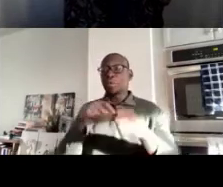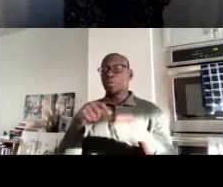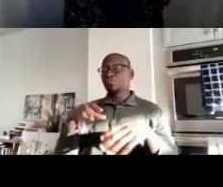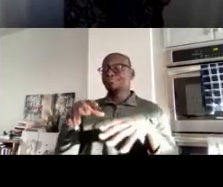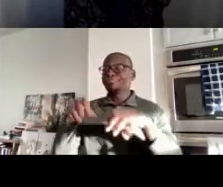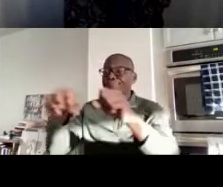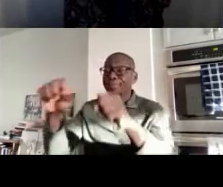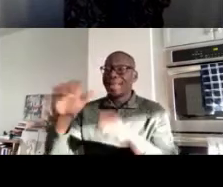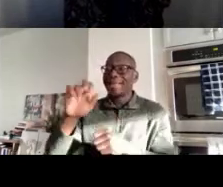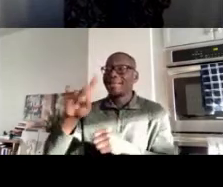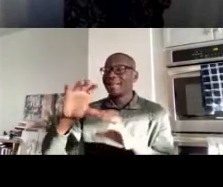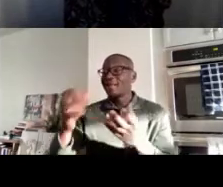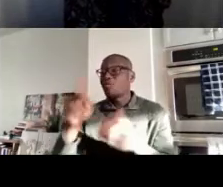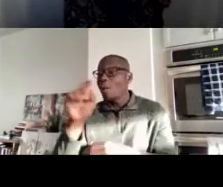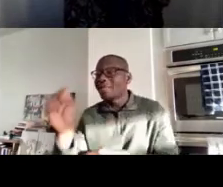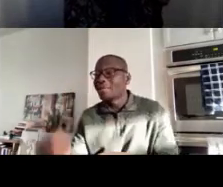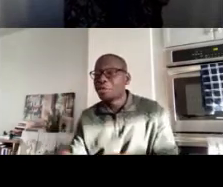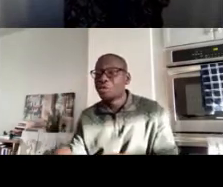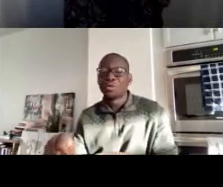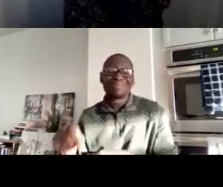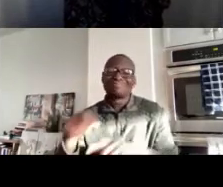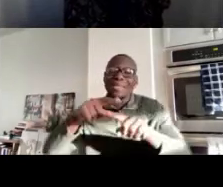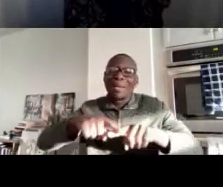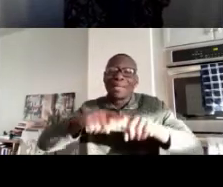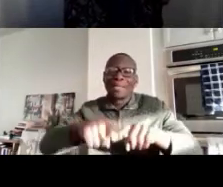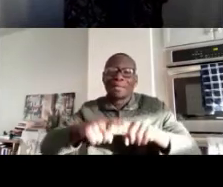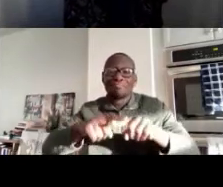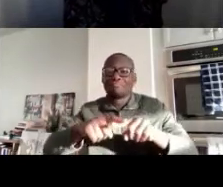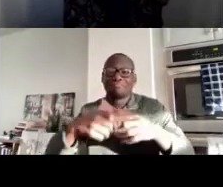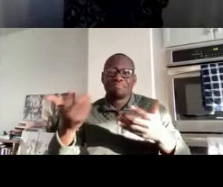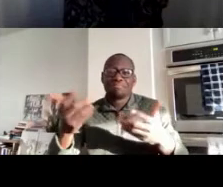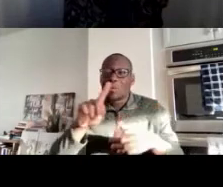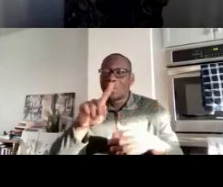Students may be able to use CART. They may be learning ASL. Maybe they've taken it for one